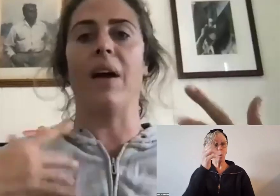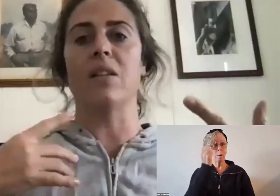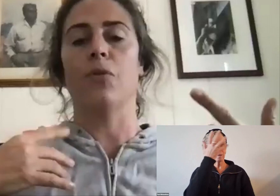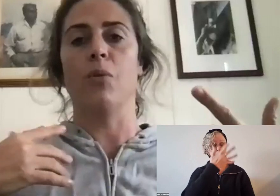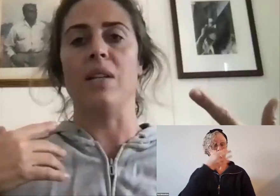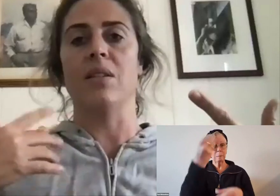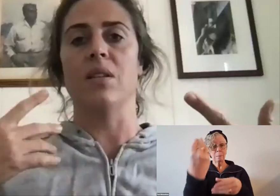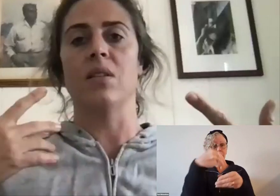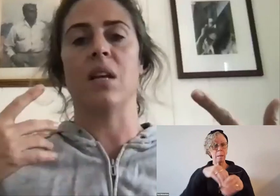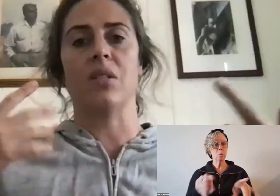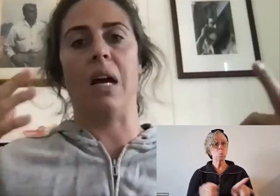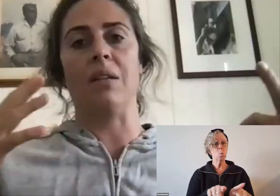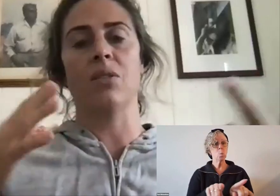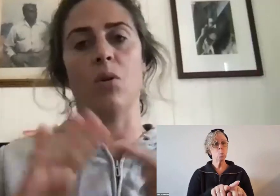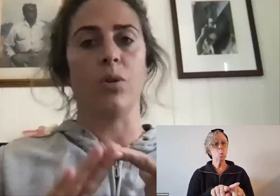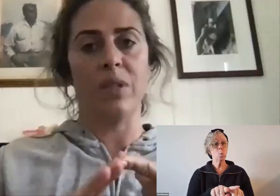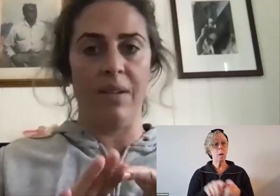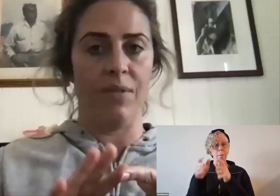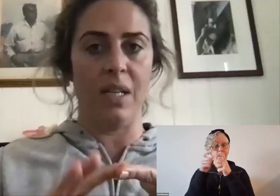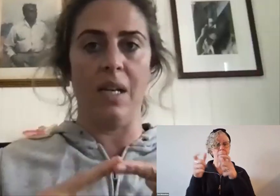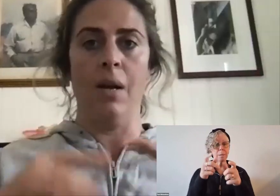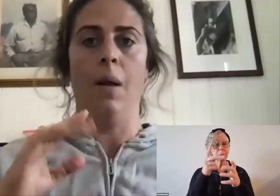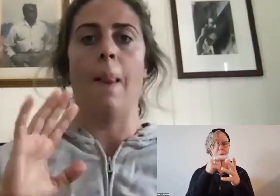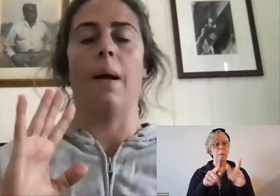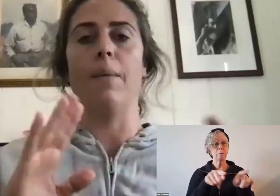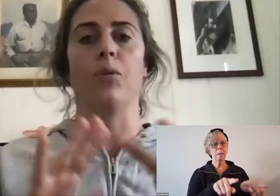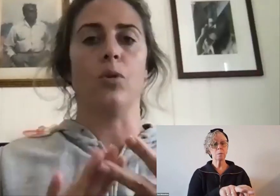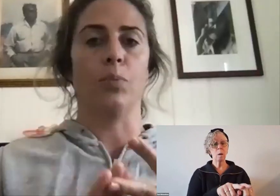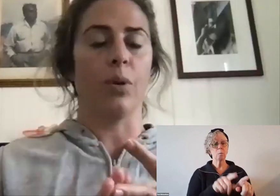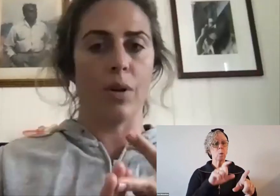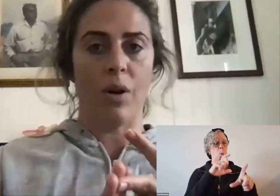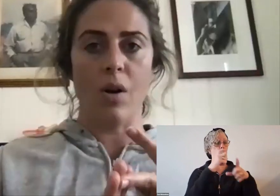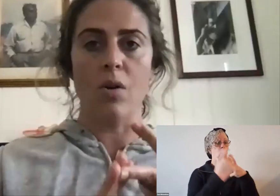And that's for reasons such as cultural safety, cultural protocols,